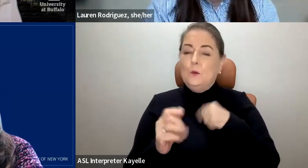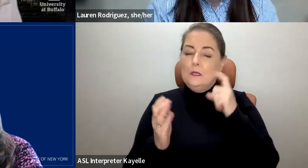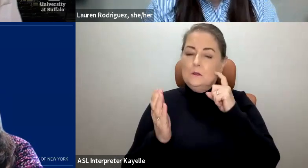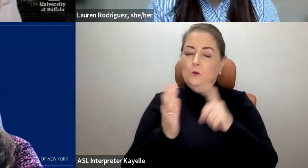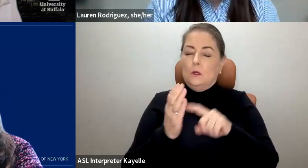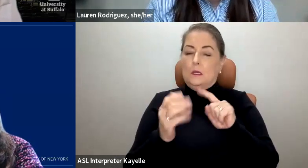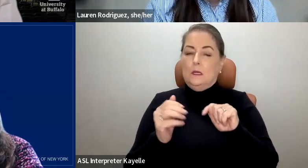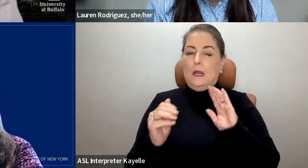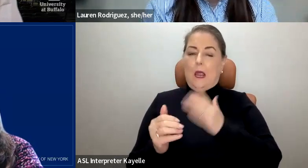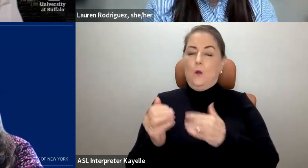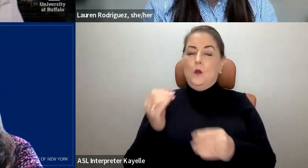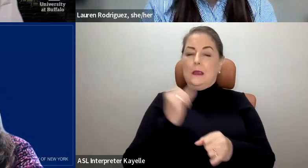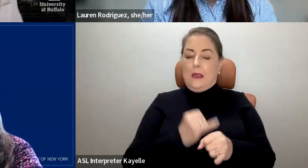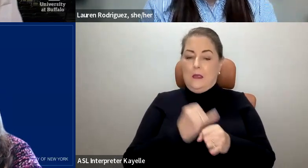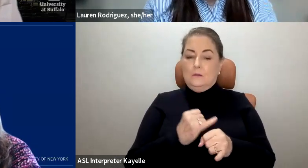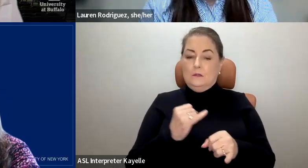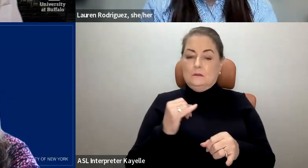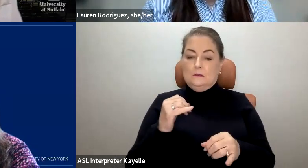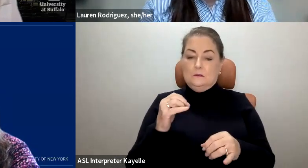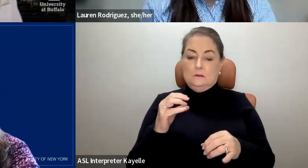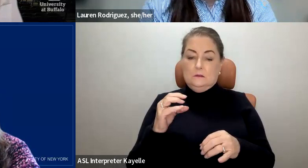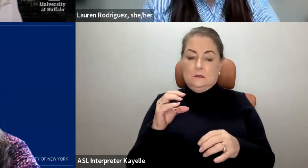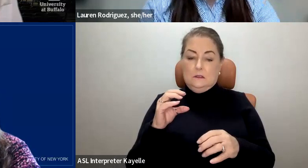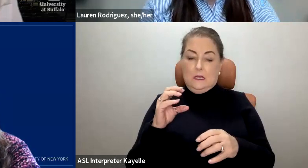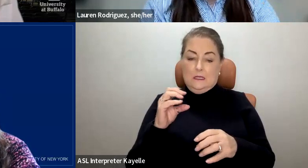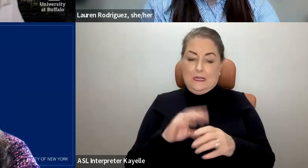our campus and in our culture, because we were focusing on that